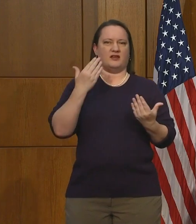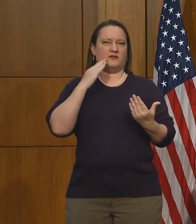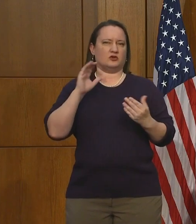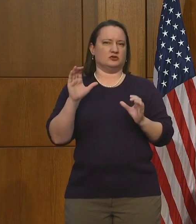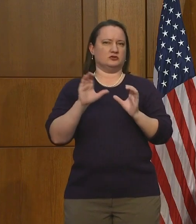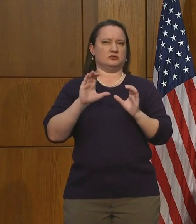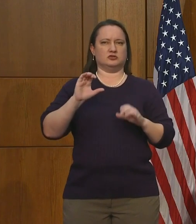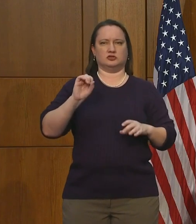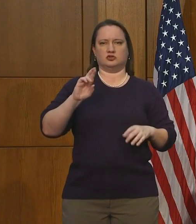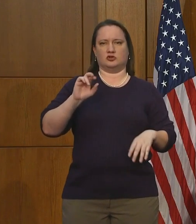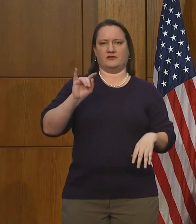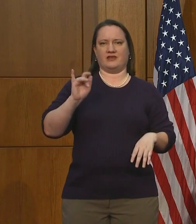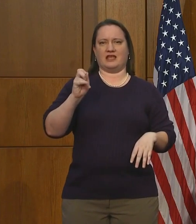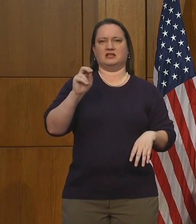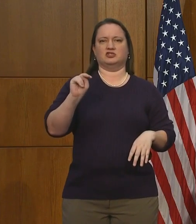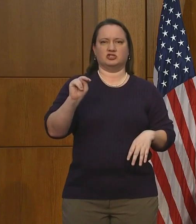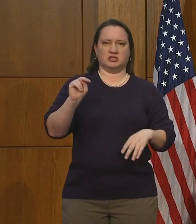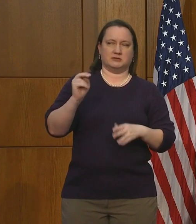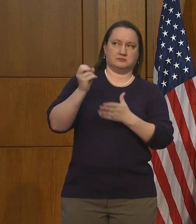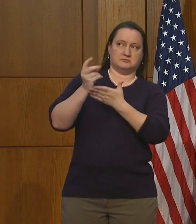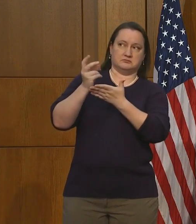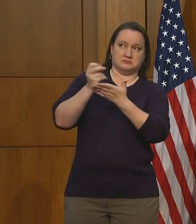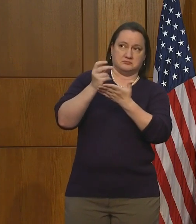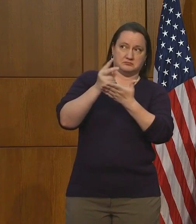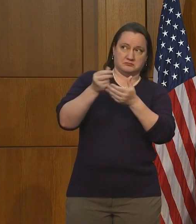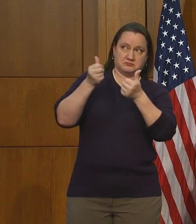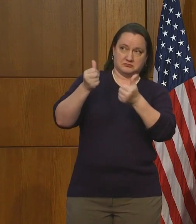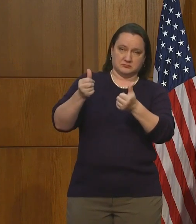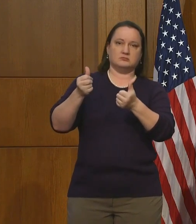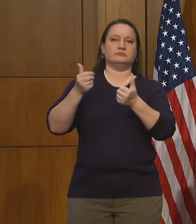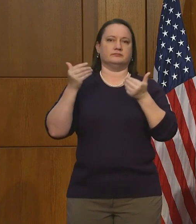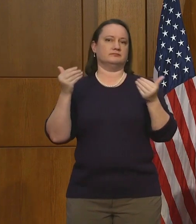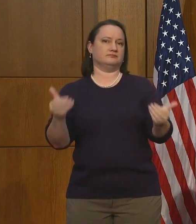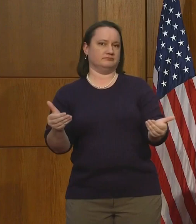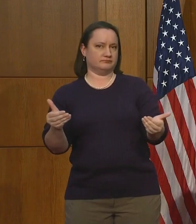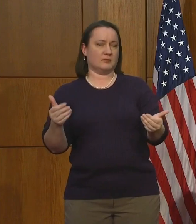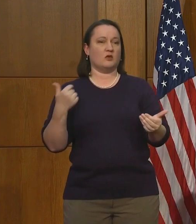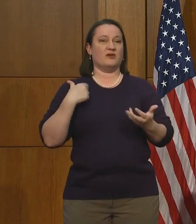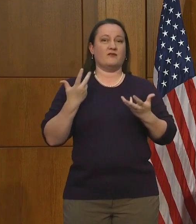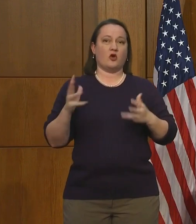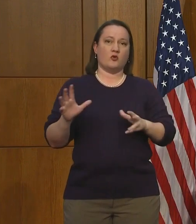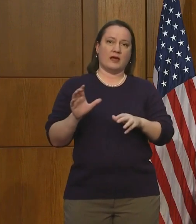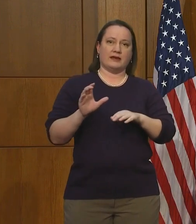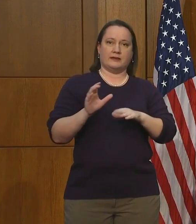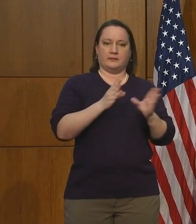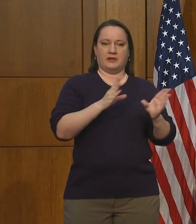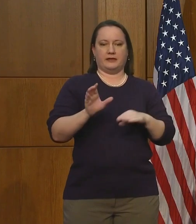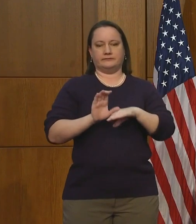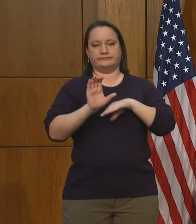OF JUNE WERE WAITING ON THE CERTIFICATIONS TO COME BACK. AND WE'VE ALSO ALREADY